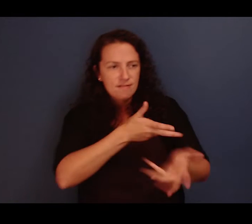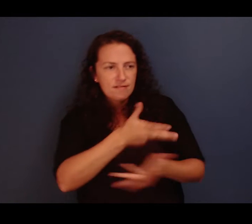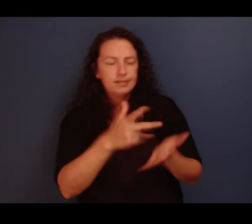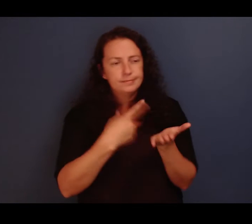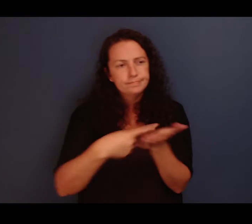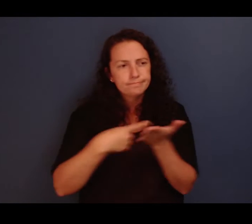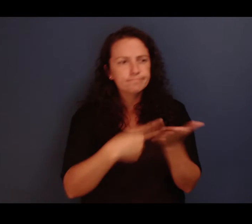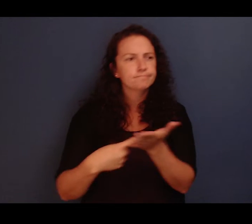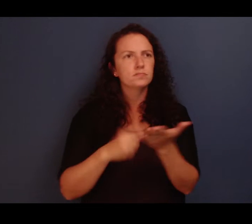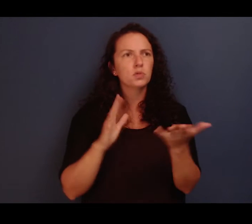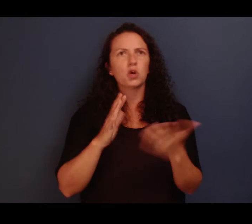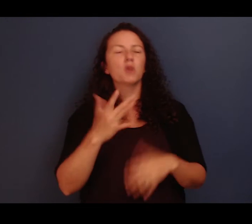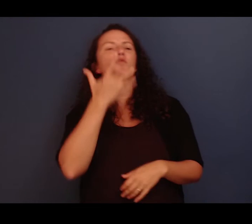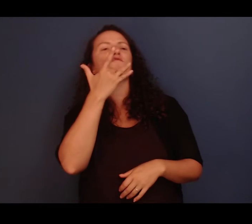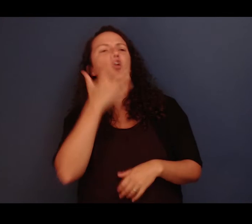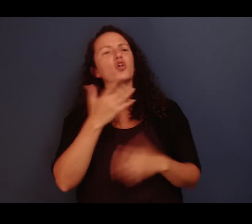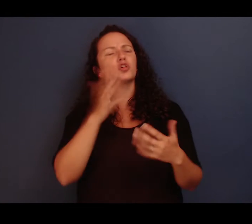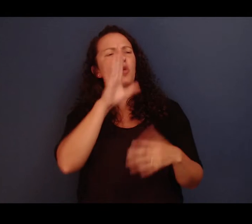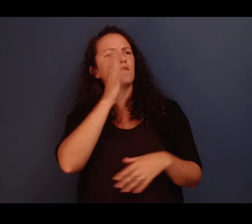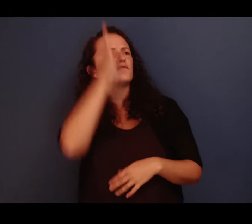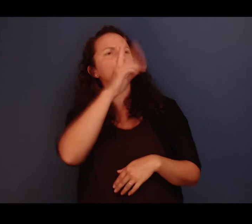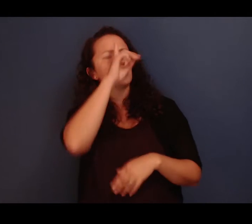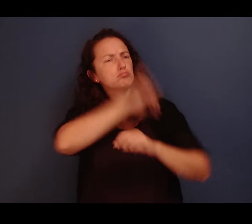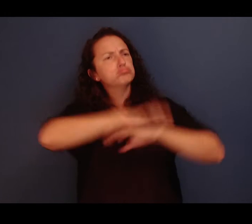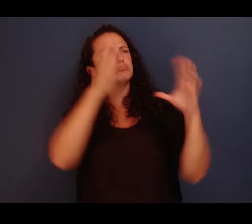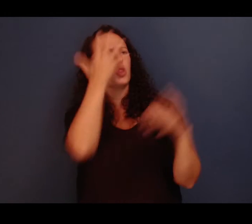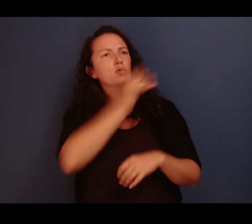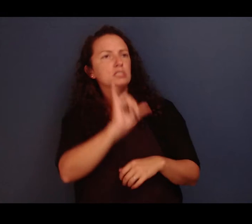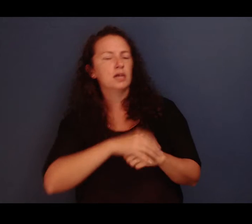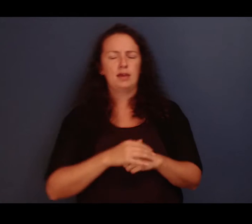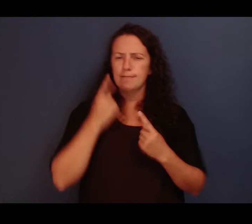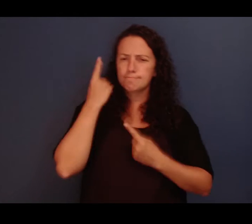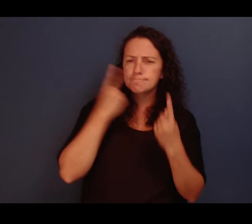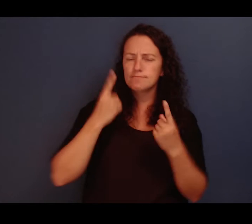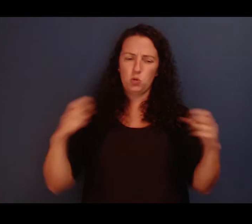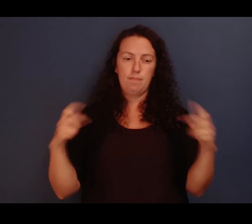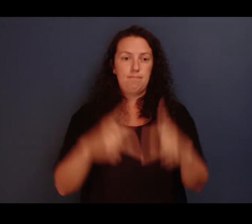concerning our preferred future and a more strategic, thoughtful return to work at the college.